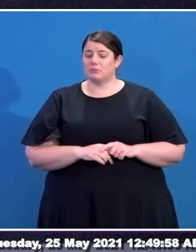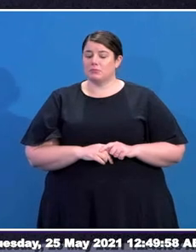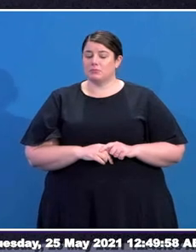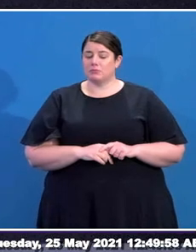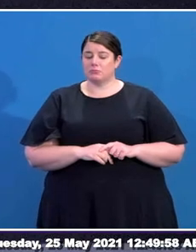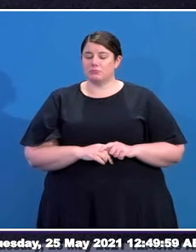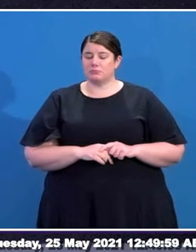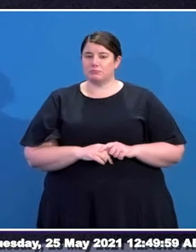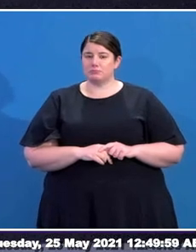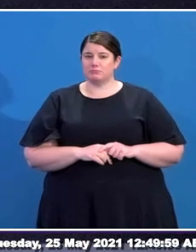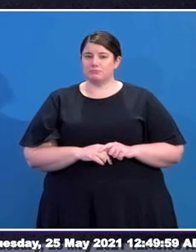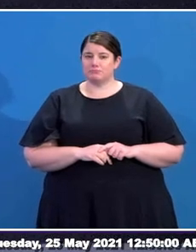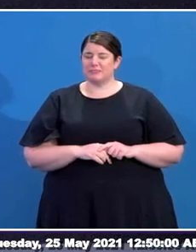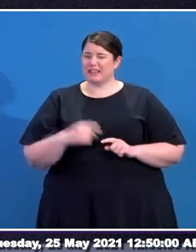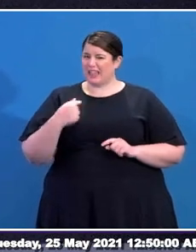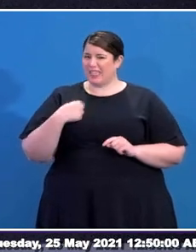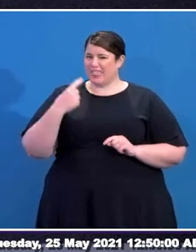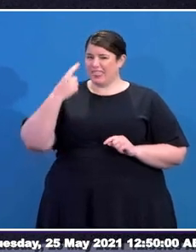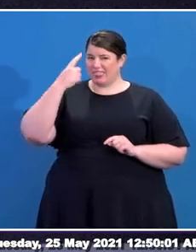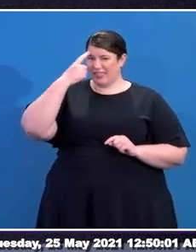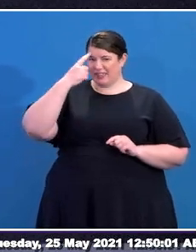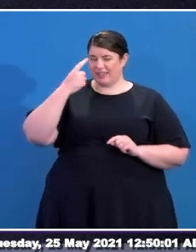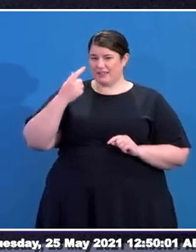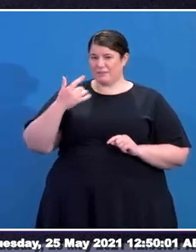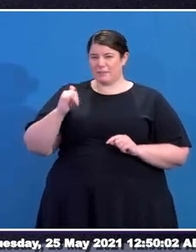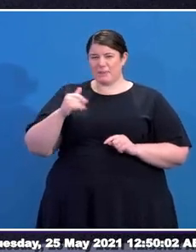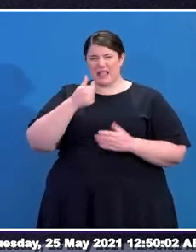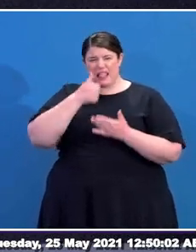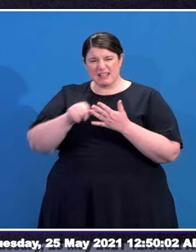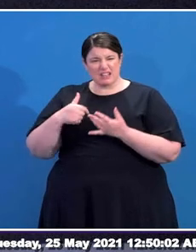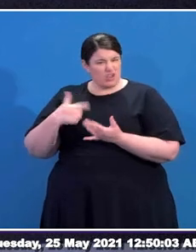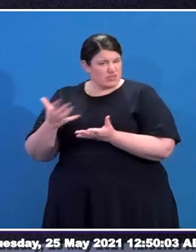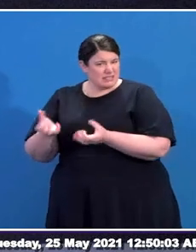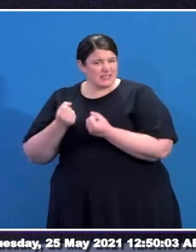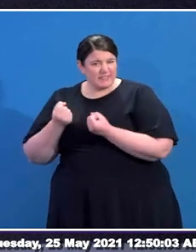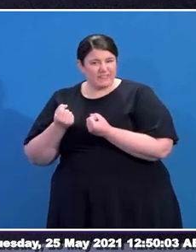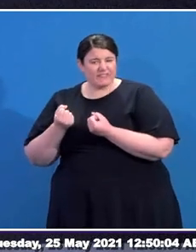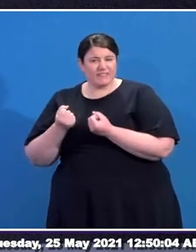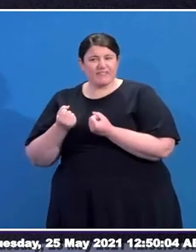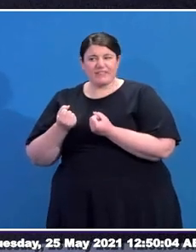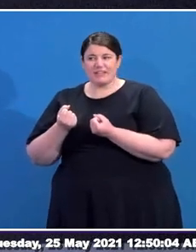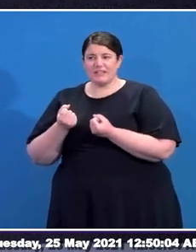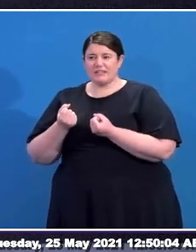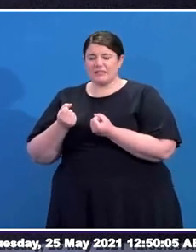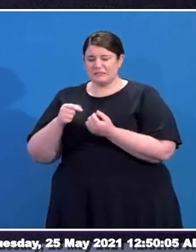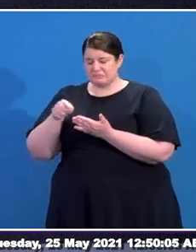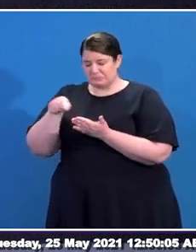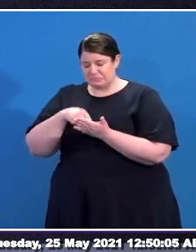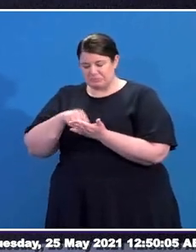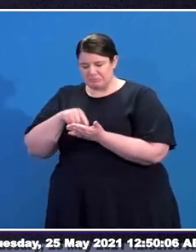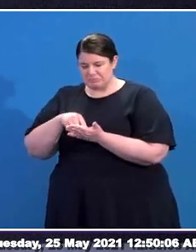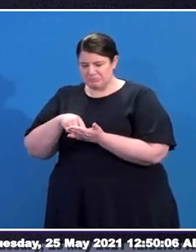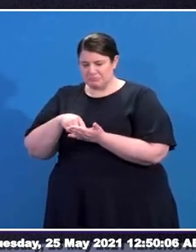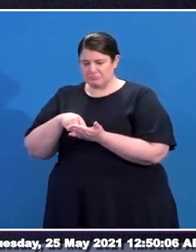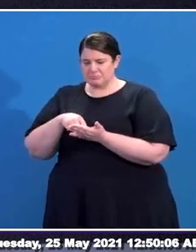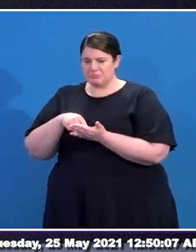I think I might have received a letter saying that they have --- that